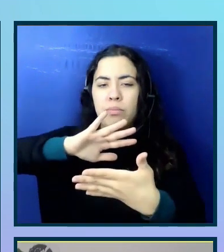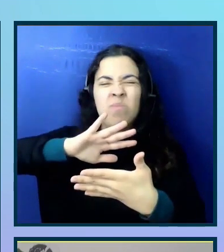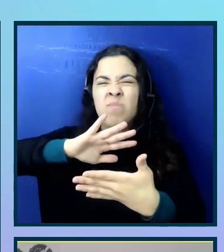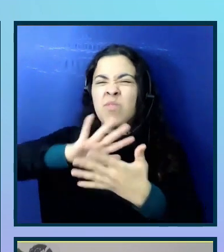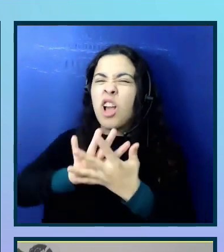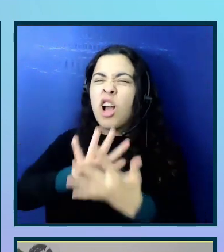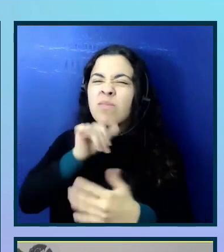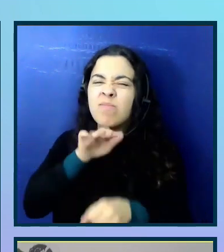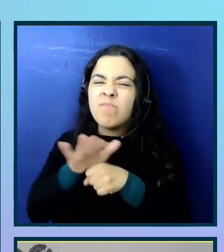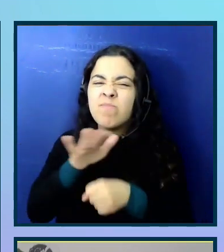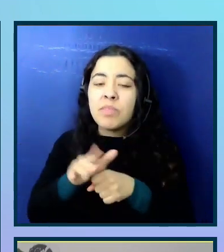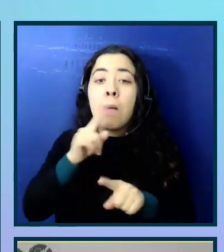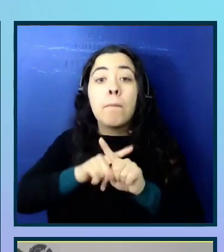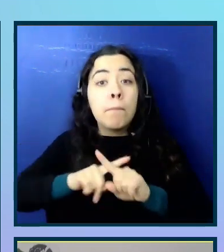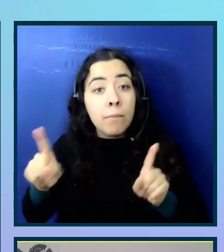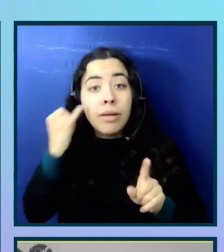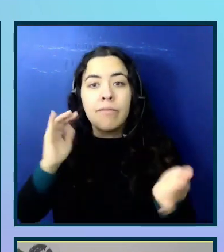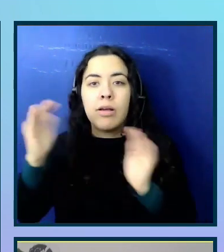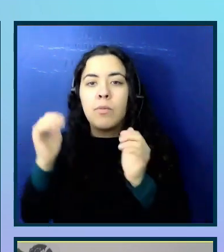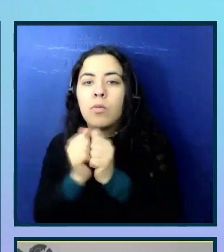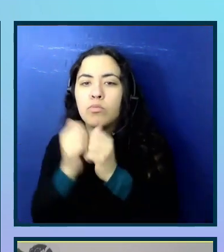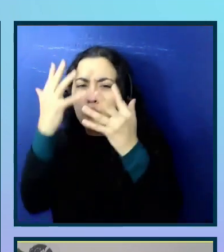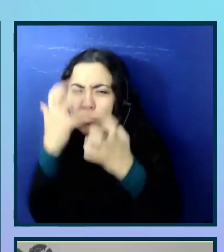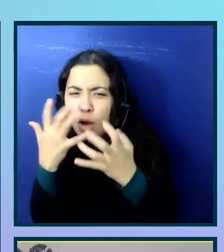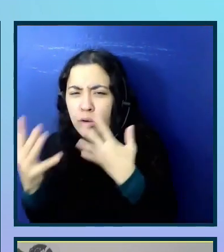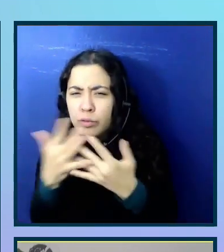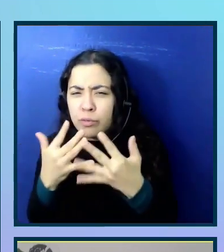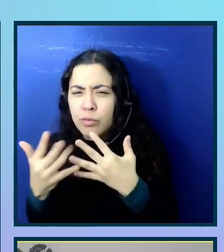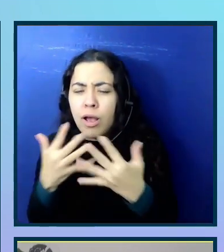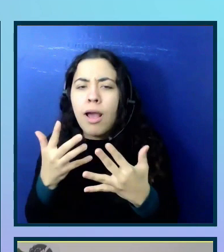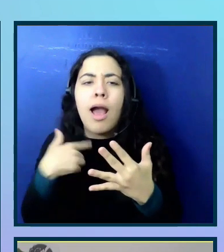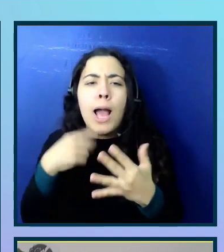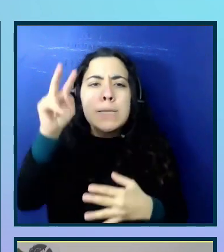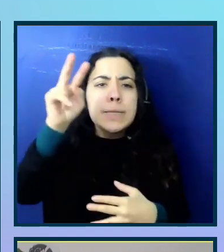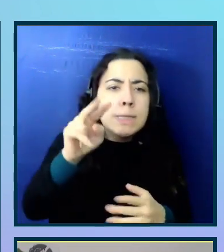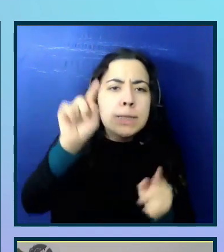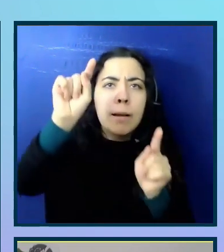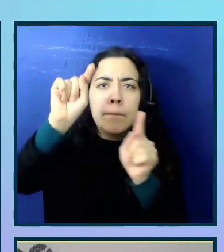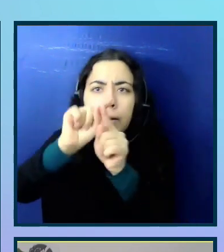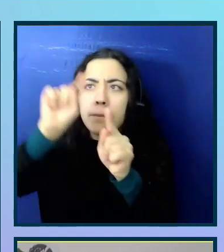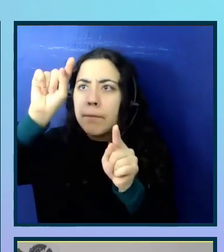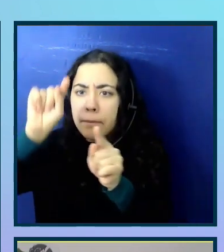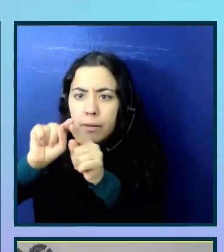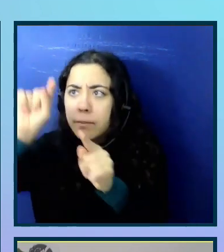So I have to go to the intersection to know if I can pair those two colors together. And you can often put the search things